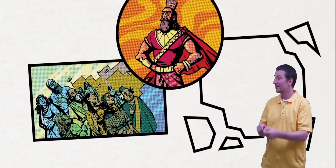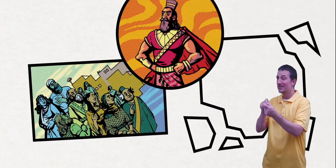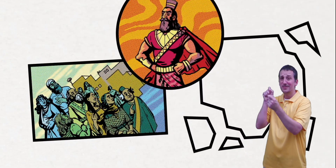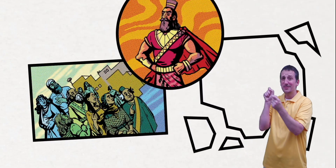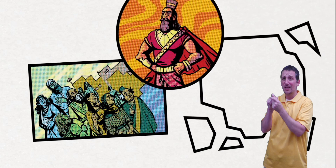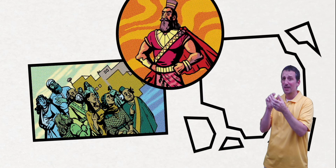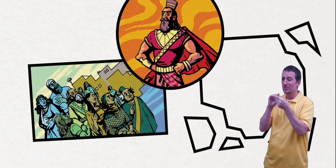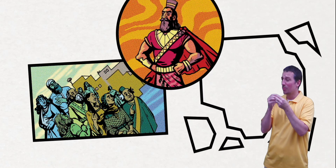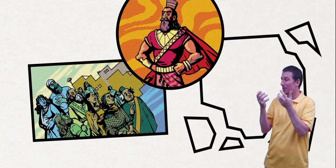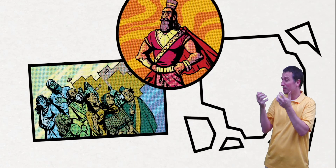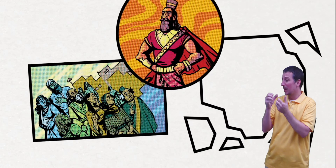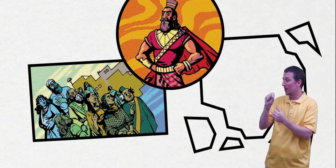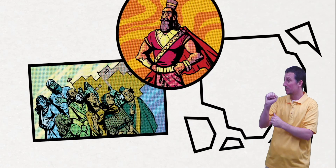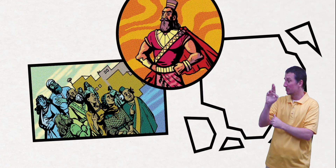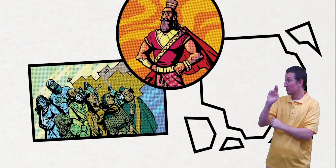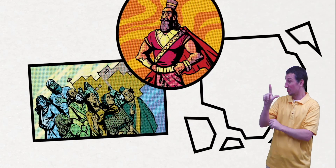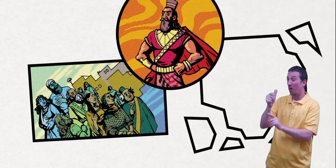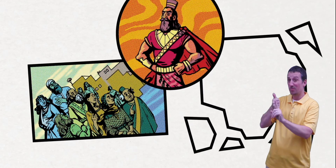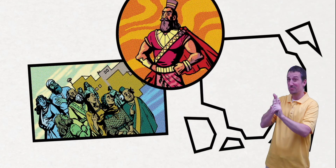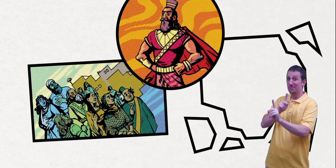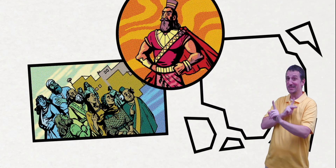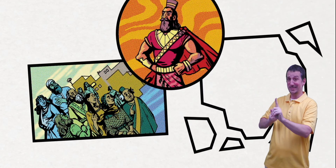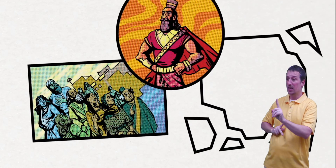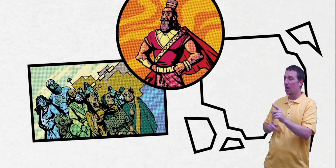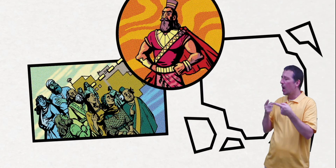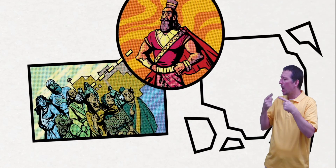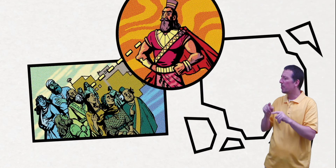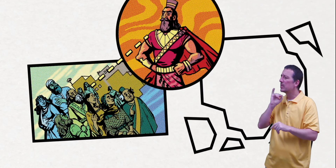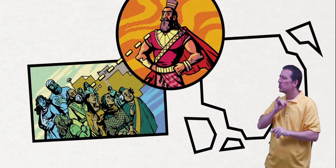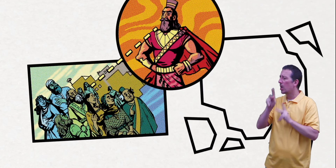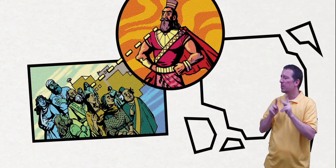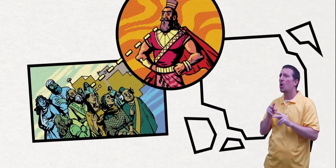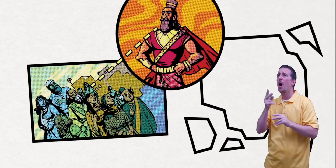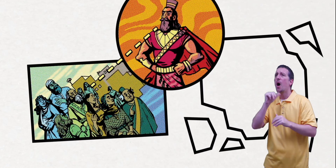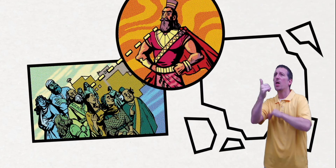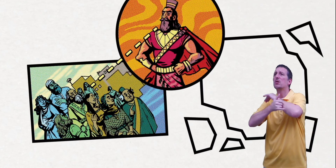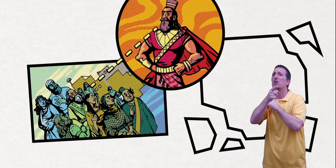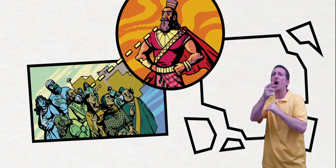Exactly. It’s just like the story of Saul. We read that the Israelites see him,